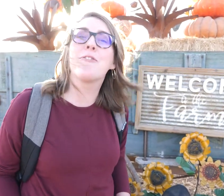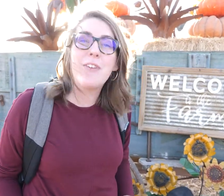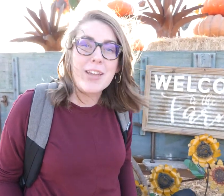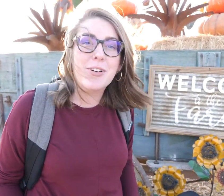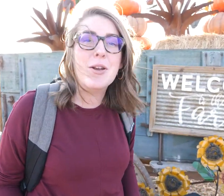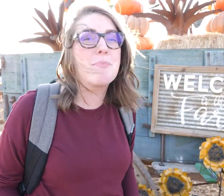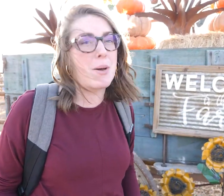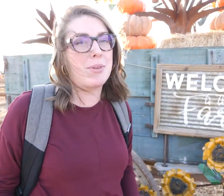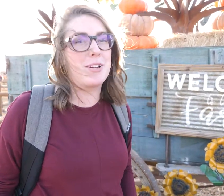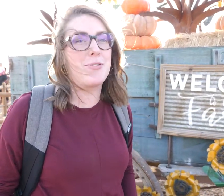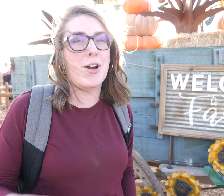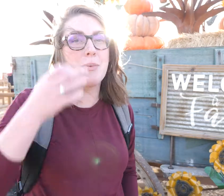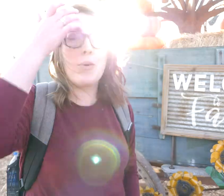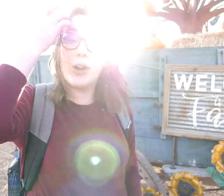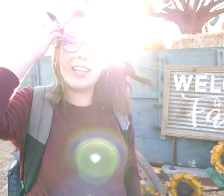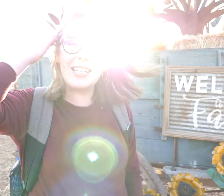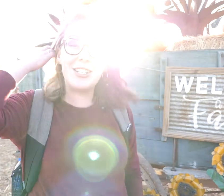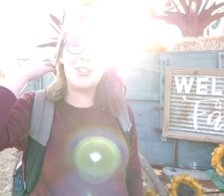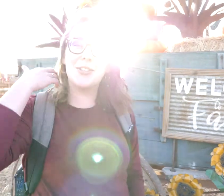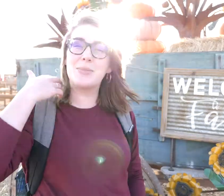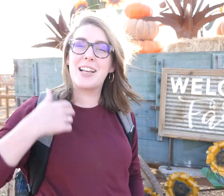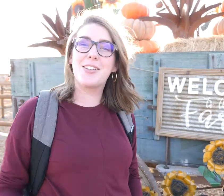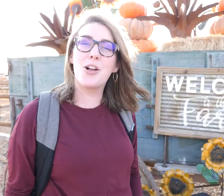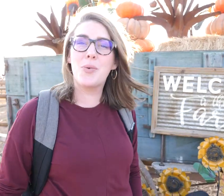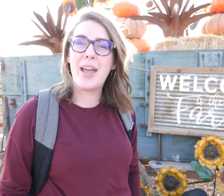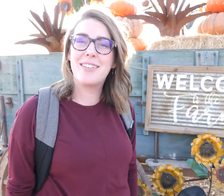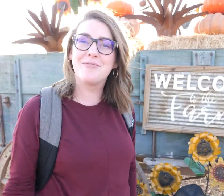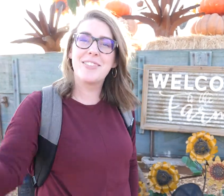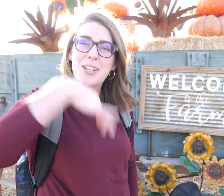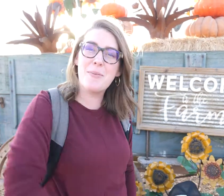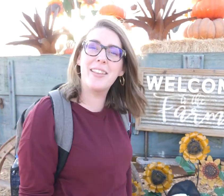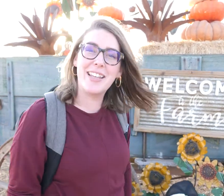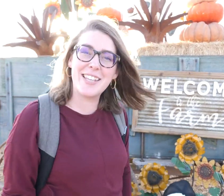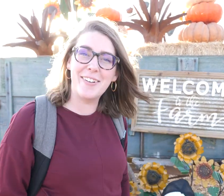our favorite pumpkin farm, and we're gonna teach you some signs along the way.